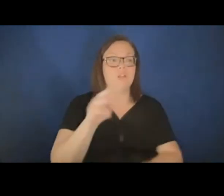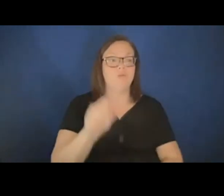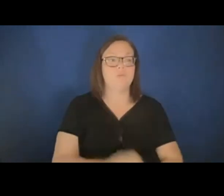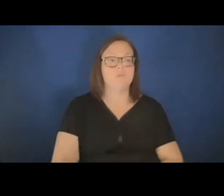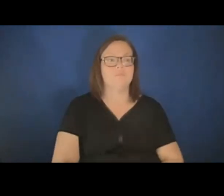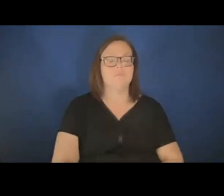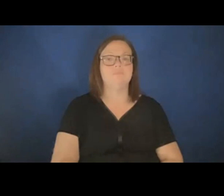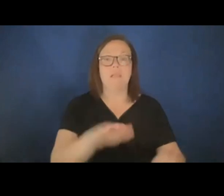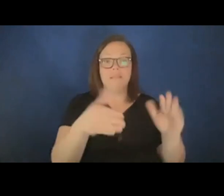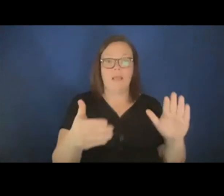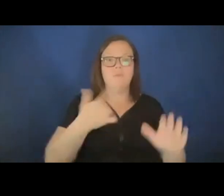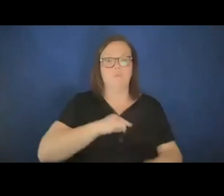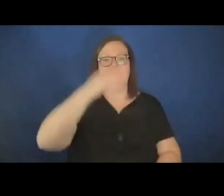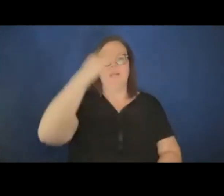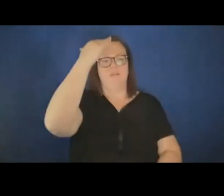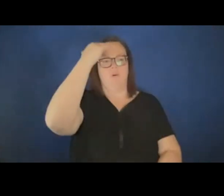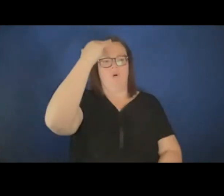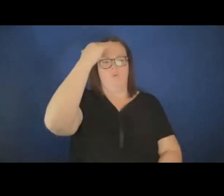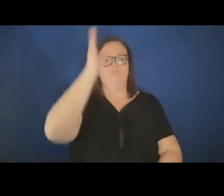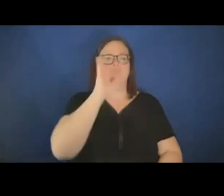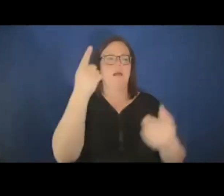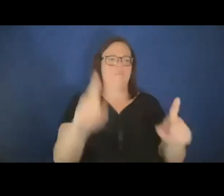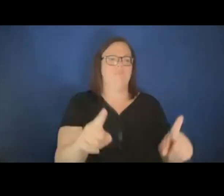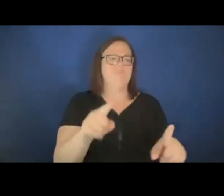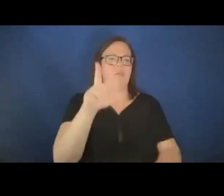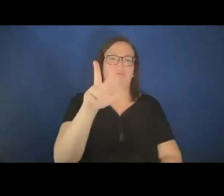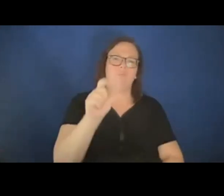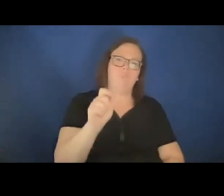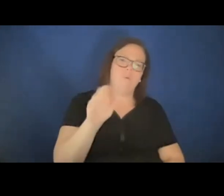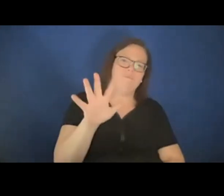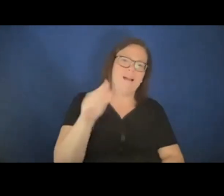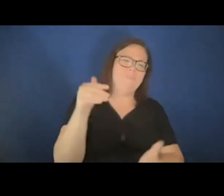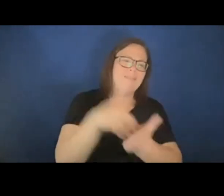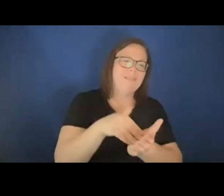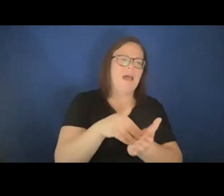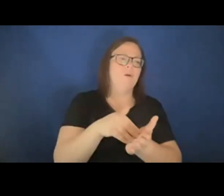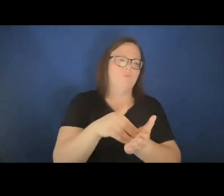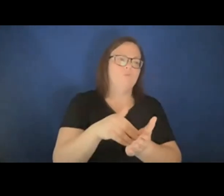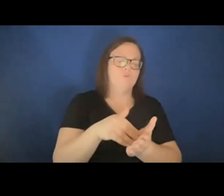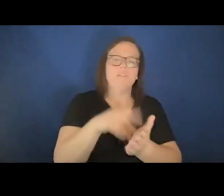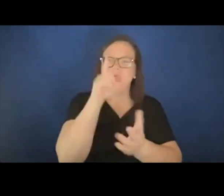We know death is futile know death as 3.5 thousand retweets a trauma